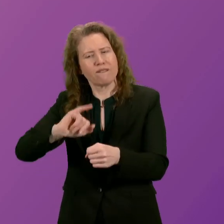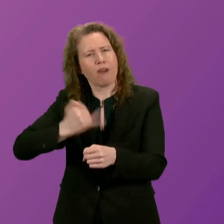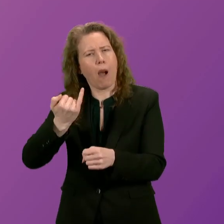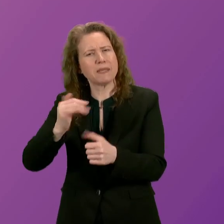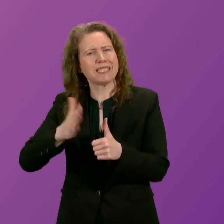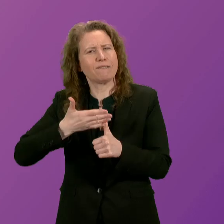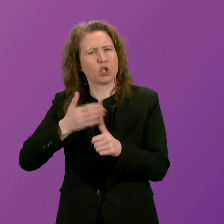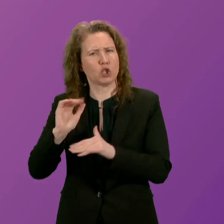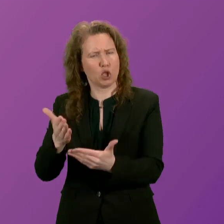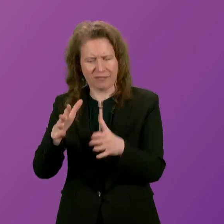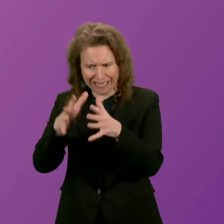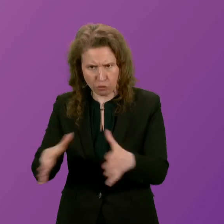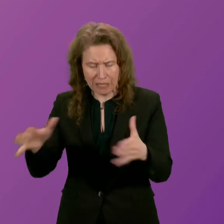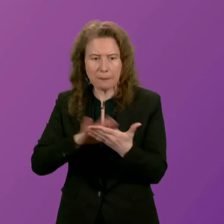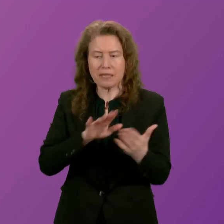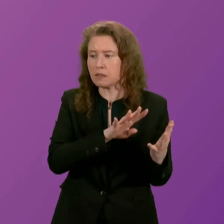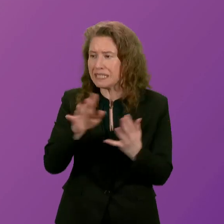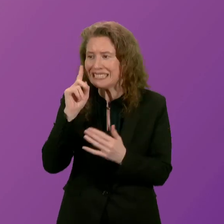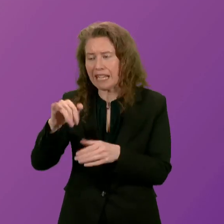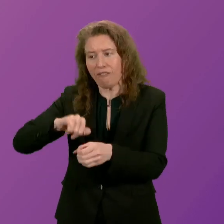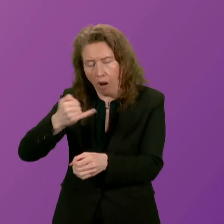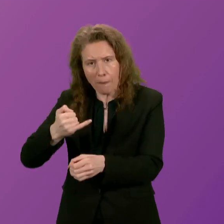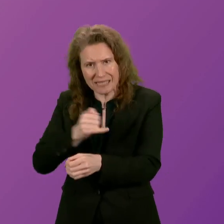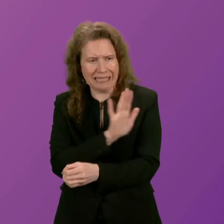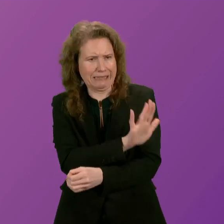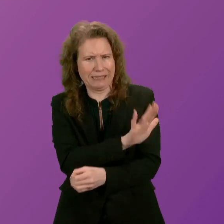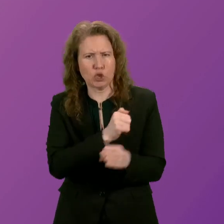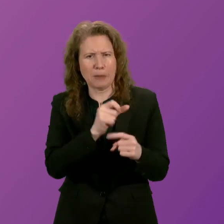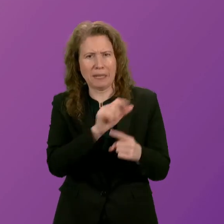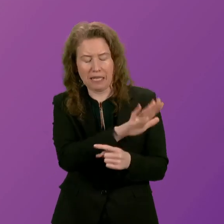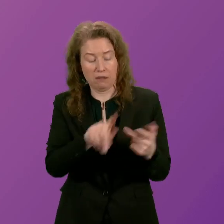pressure and demand on GP services, and we are expanding the availability of allied health